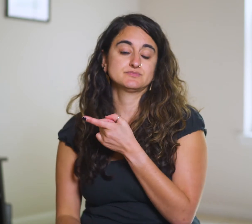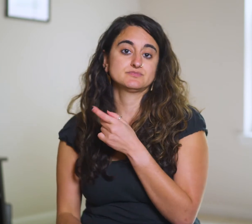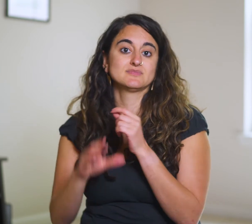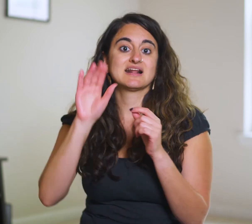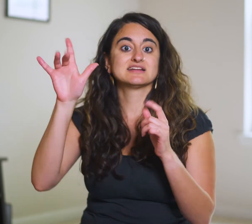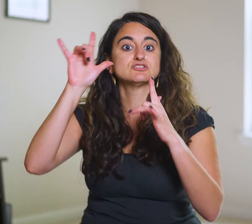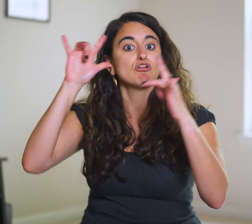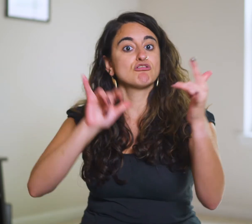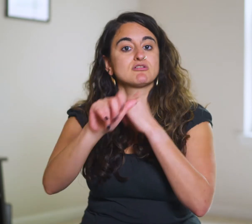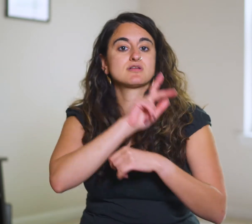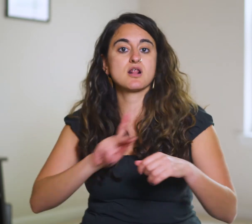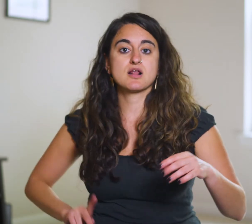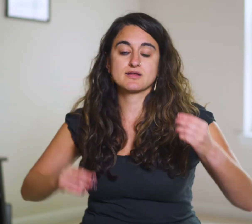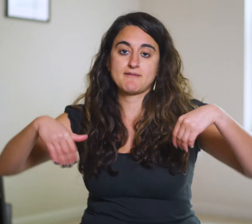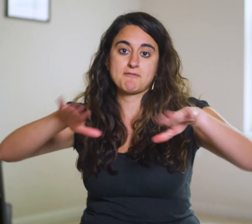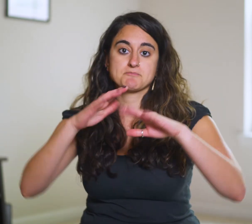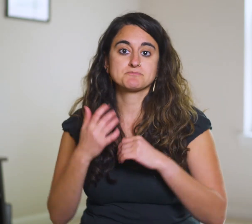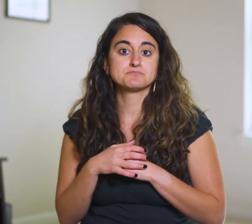and His eternal Kingdom.